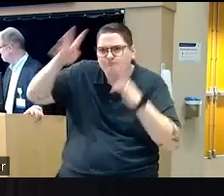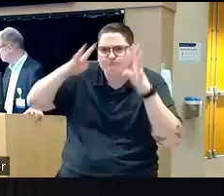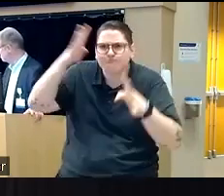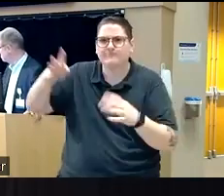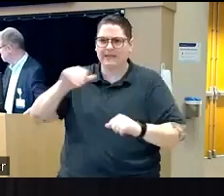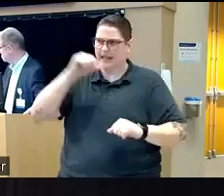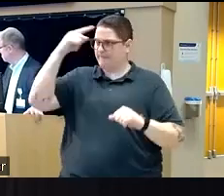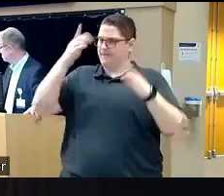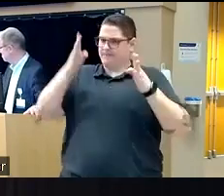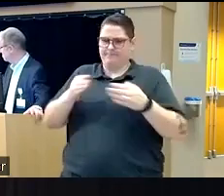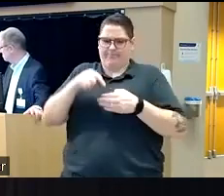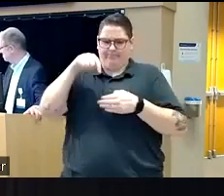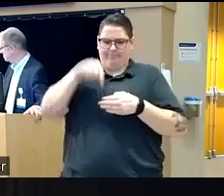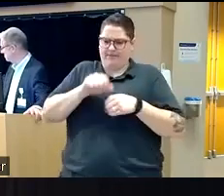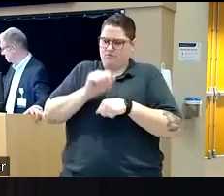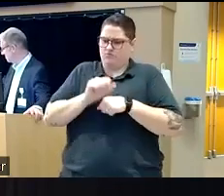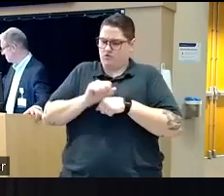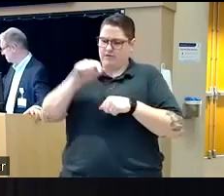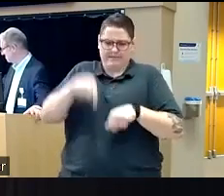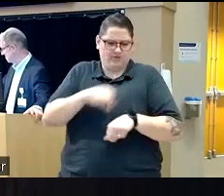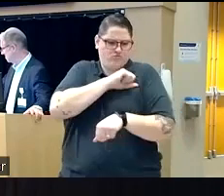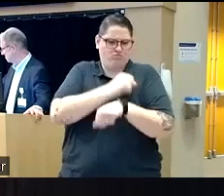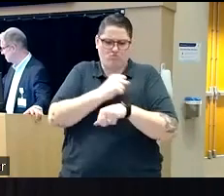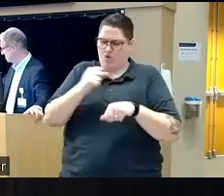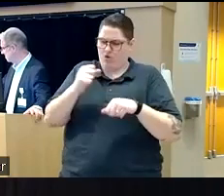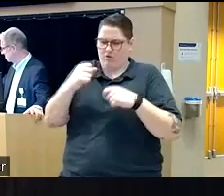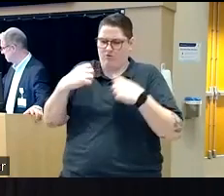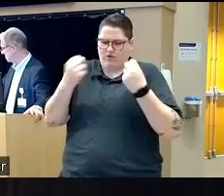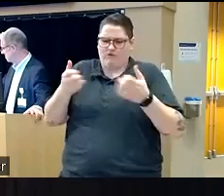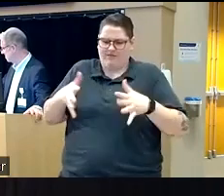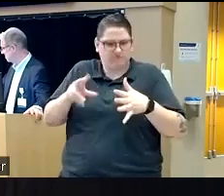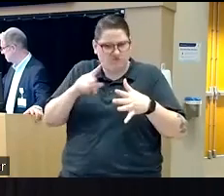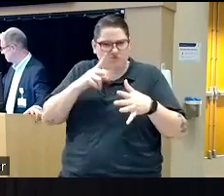I think that's what's been so incredible about ccbhc is that we were we're finally able to go